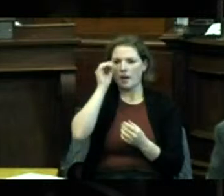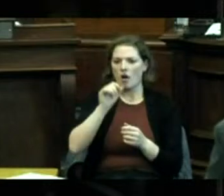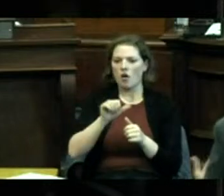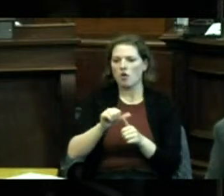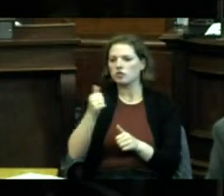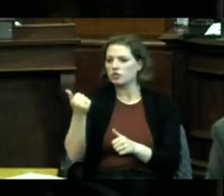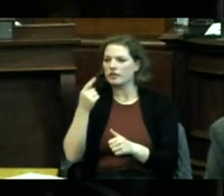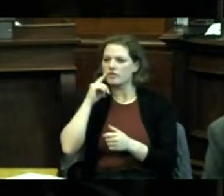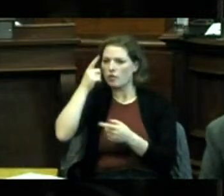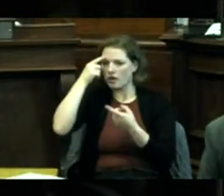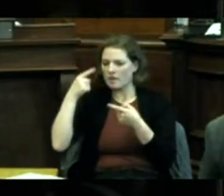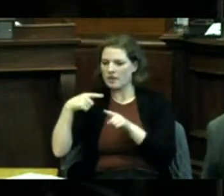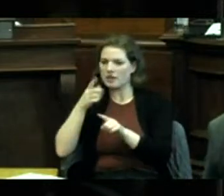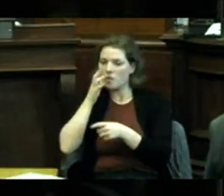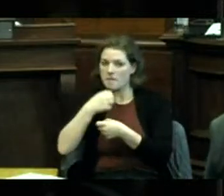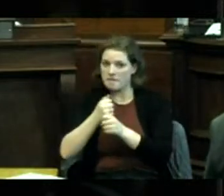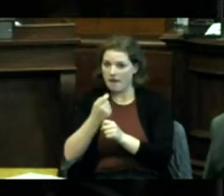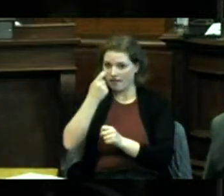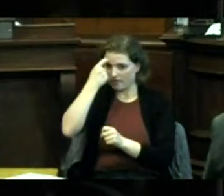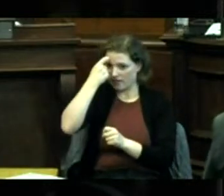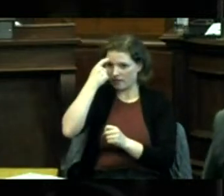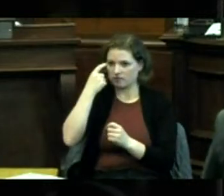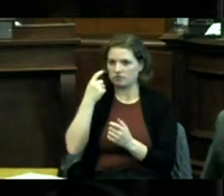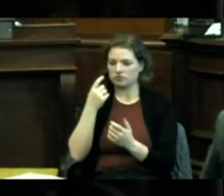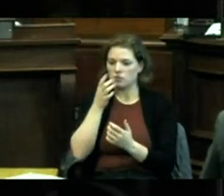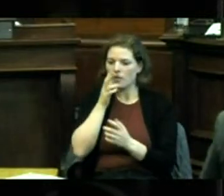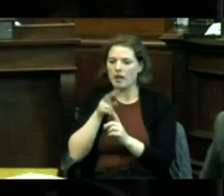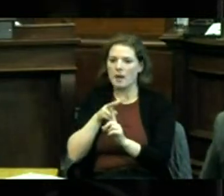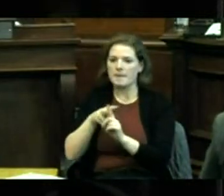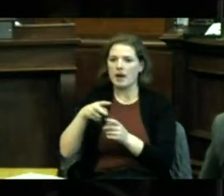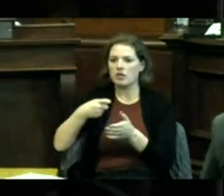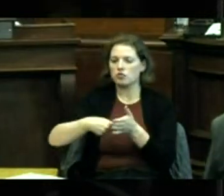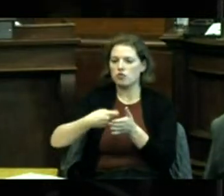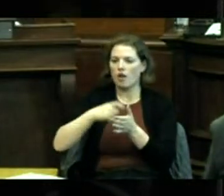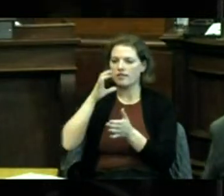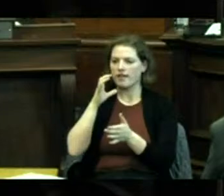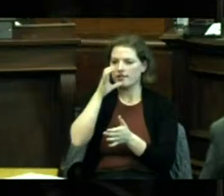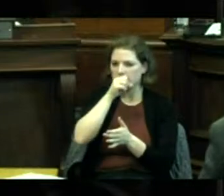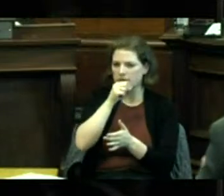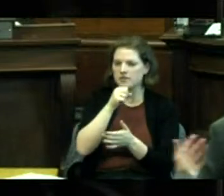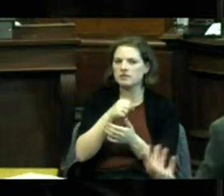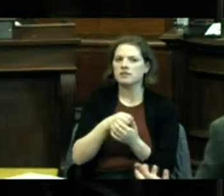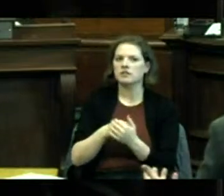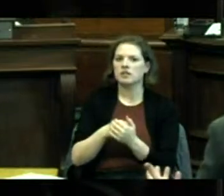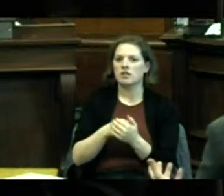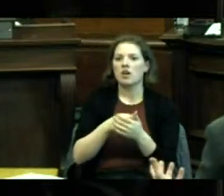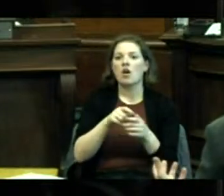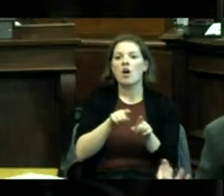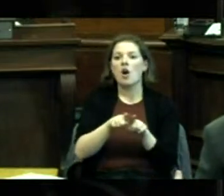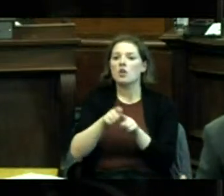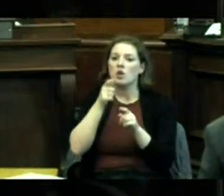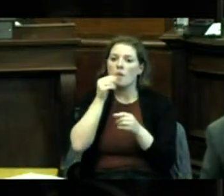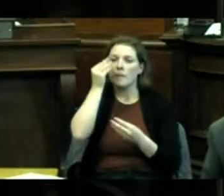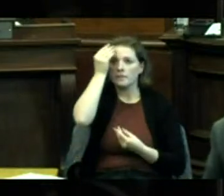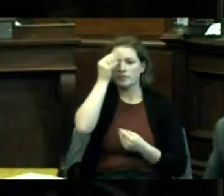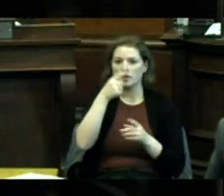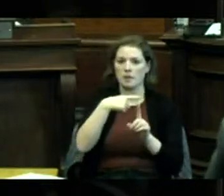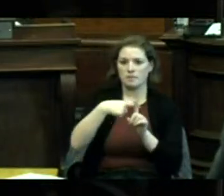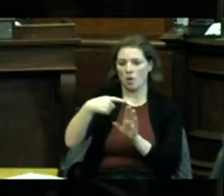and trying to create a set of alternatives for compliance that